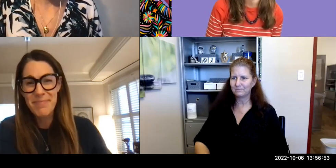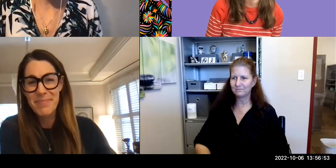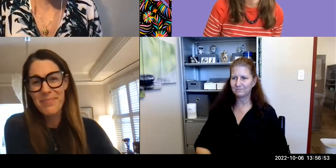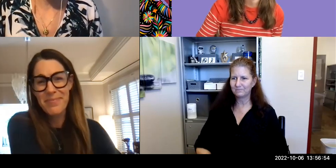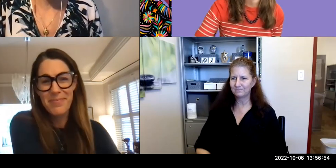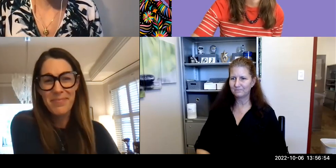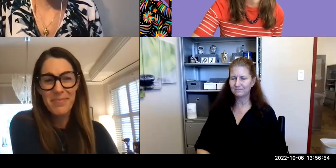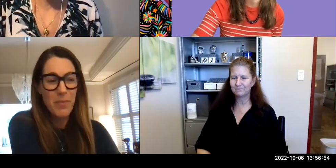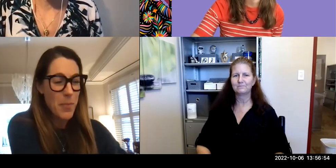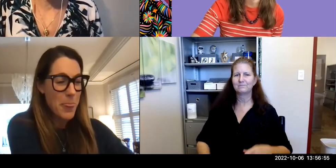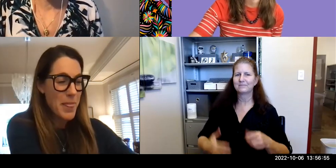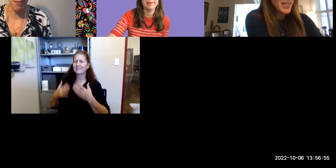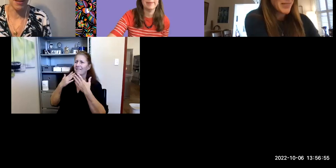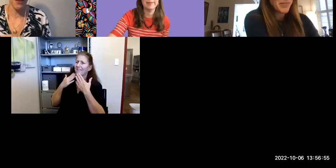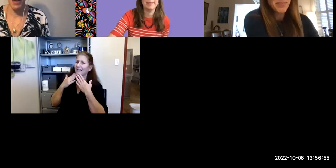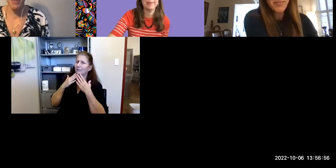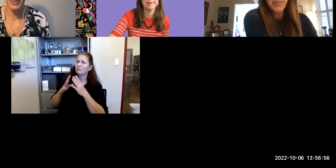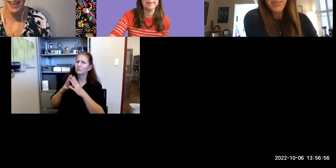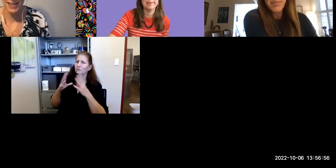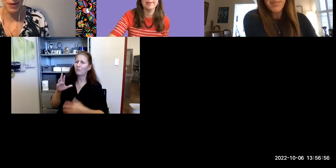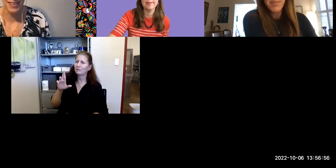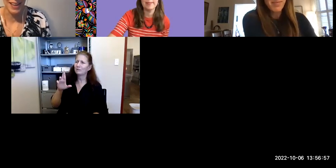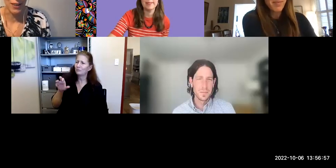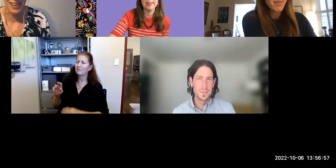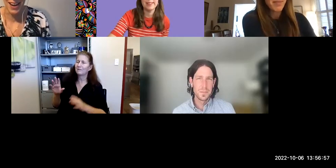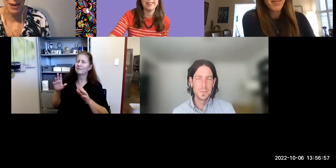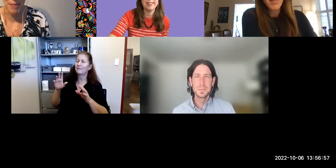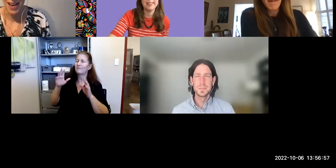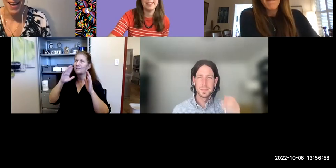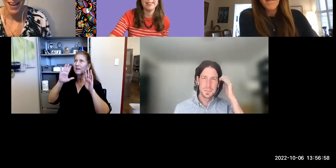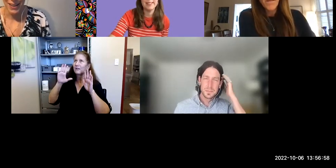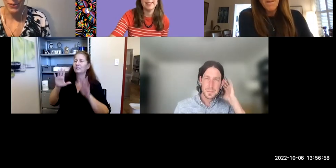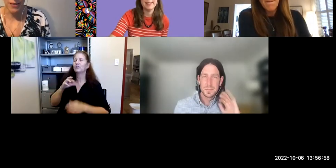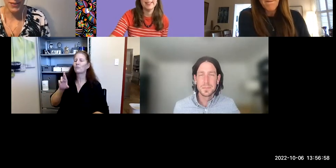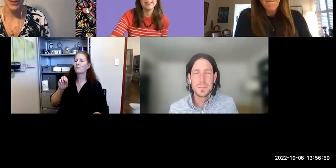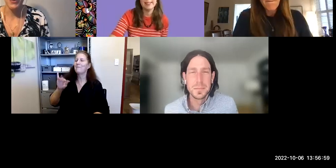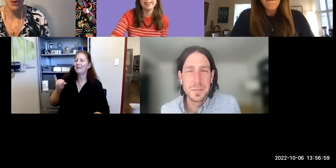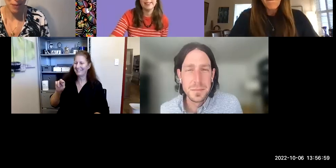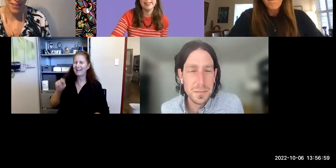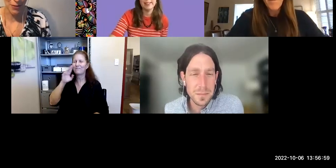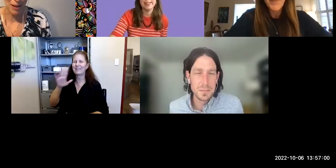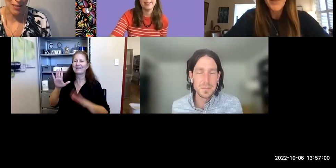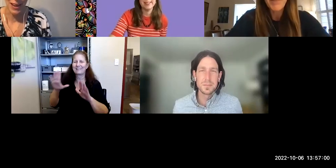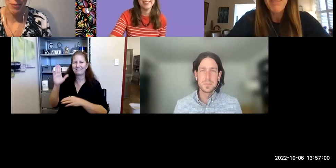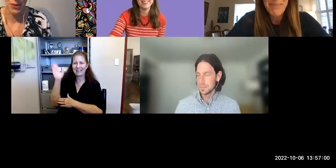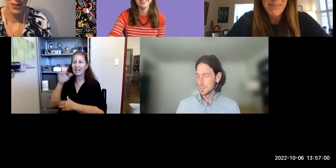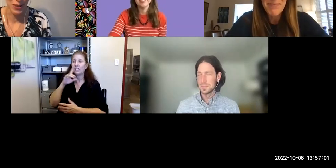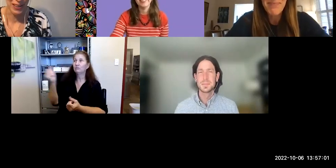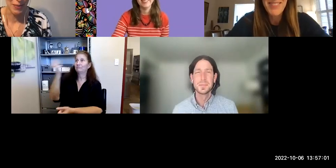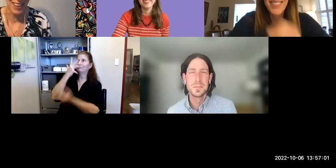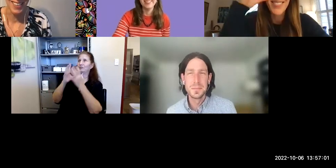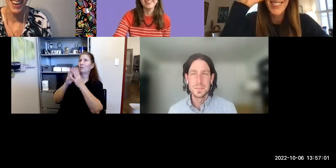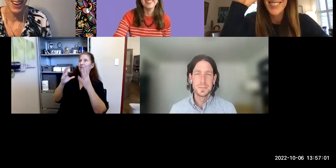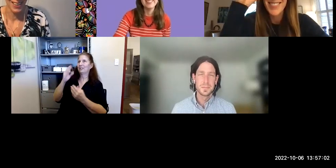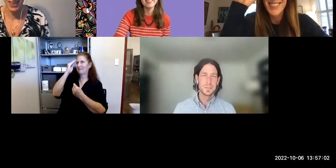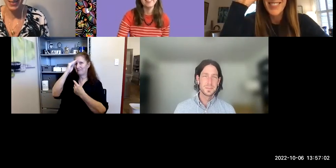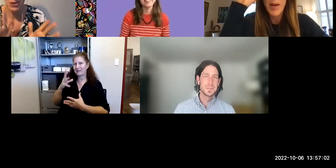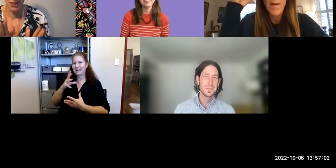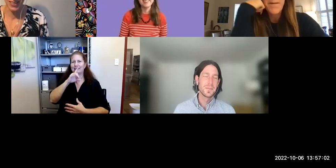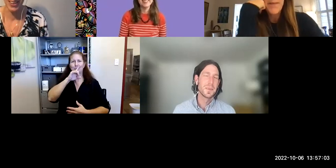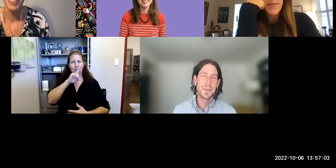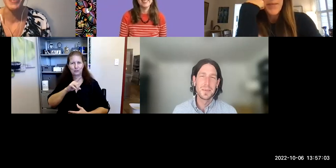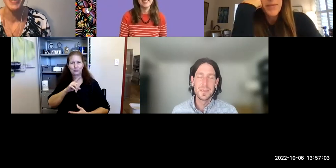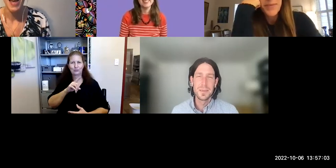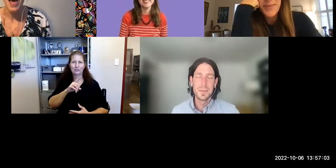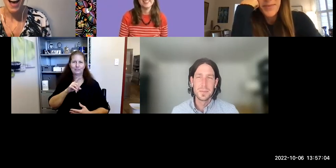Katherine Michel: Thank you so much, Robin, for that fantastic presentation. Um! You gave so much information that i'm sure there's going to be a uh numerous questions.